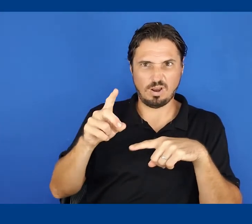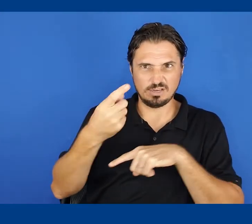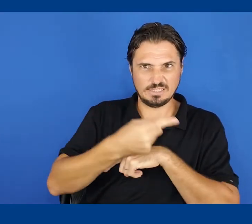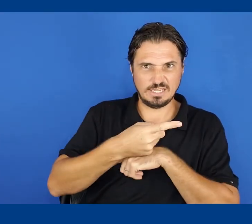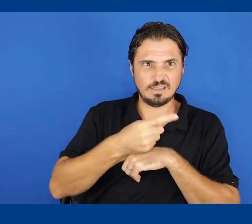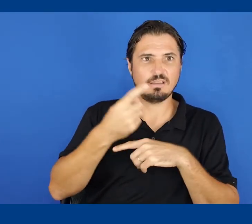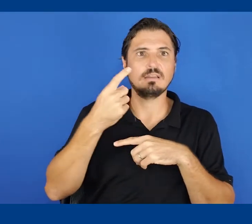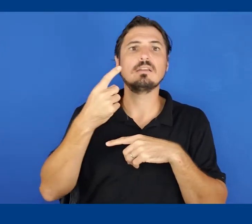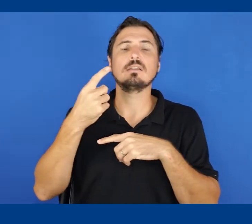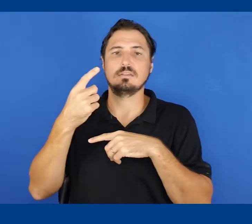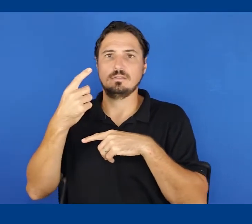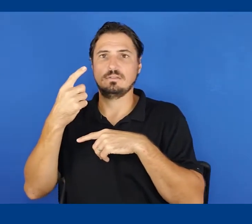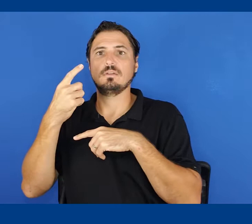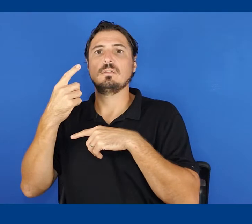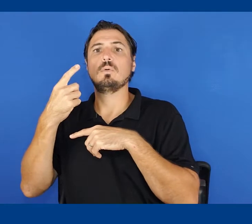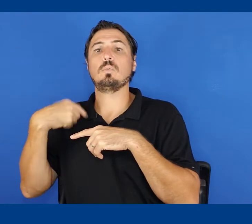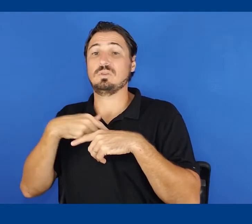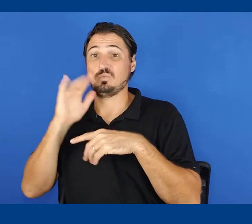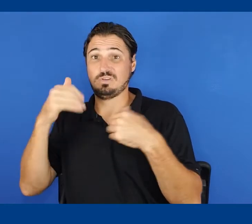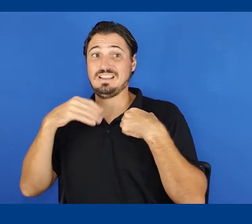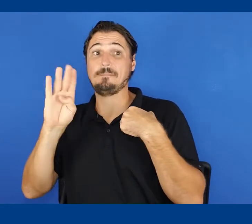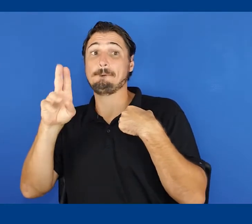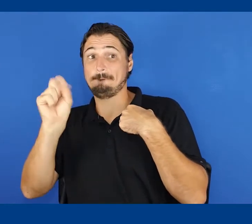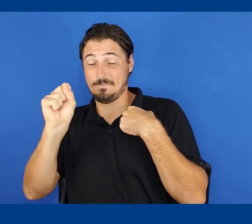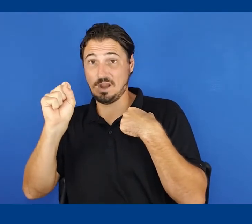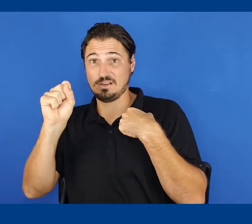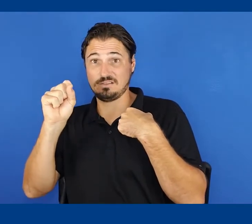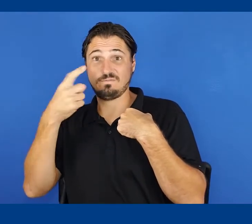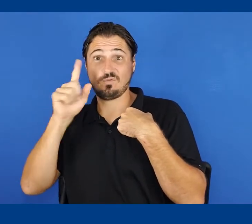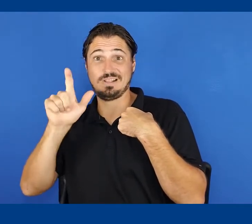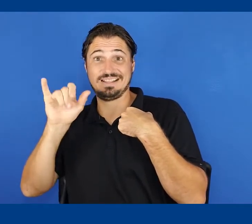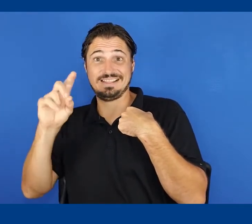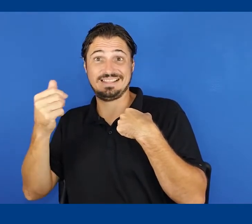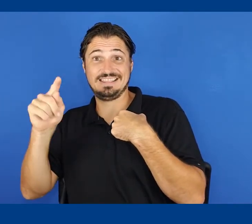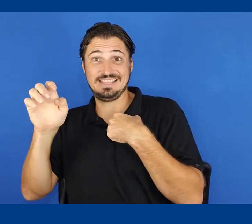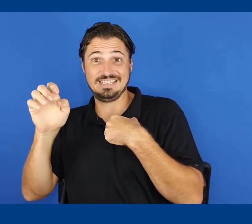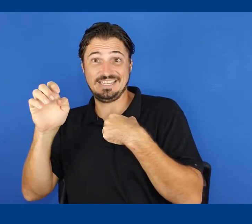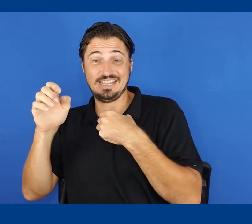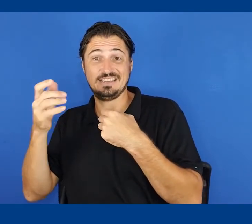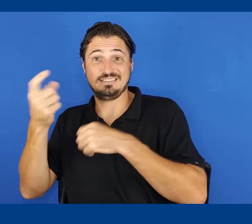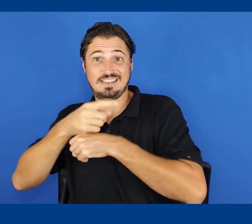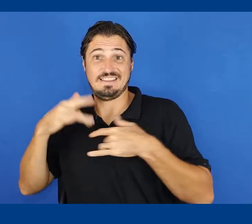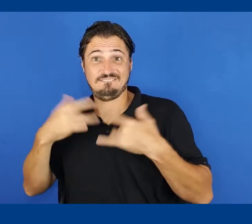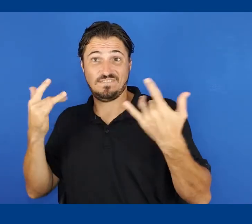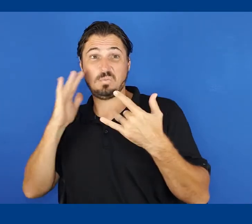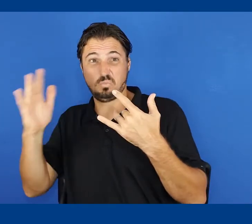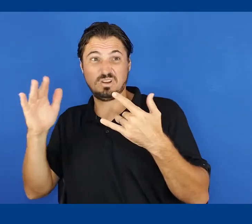Līhu‘e and from Lihi Park in Kapa‘a to the Lydgate site from 10:30 a.m. to 3:15 p.m.